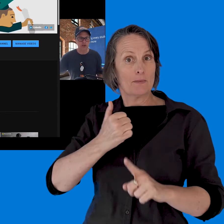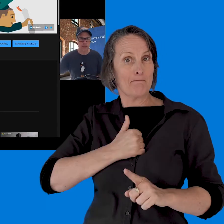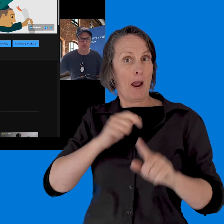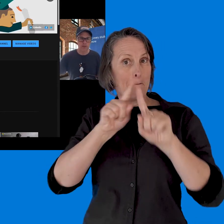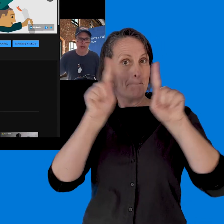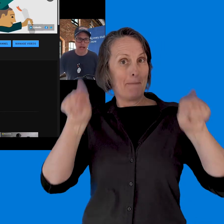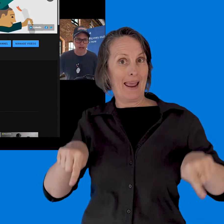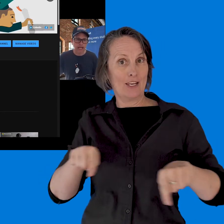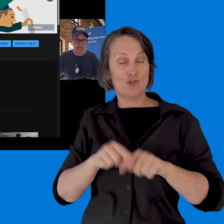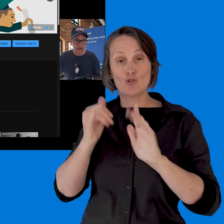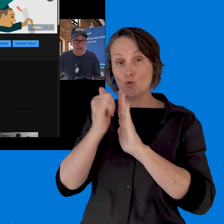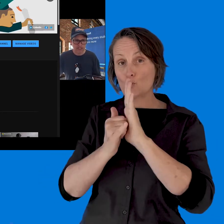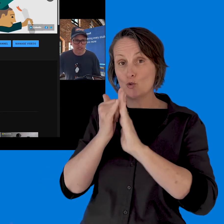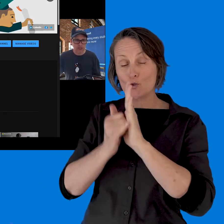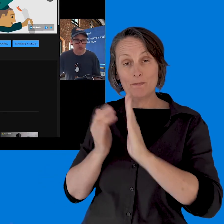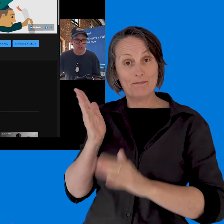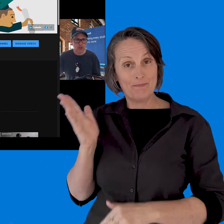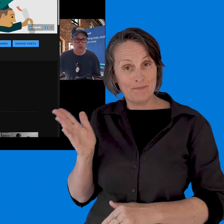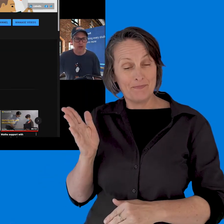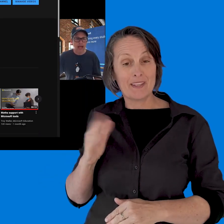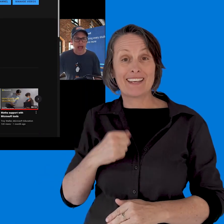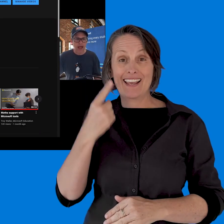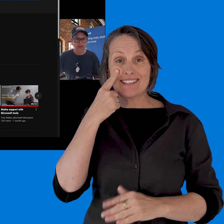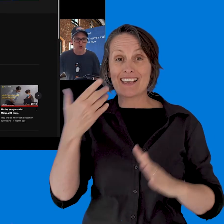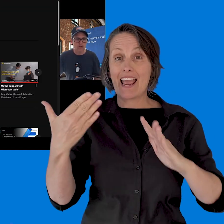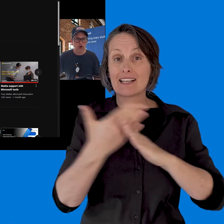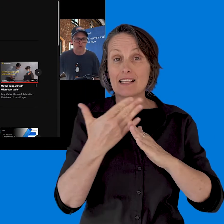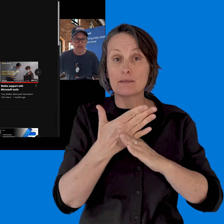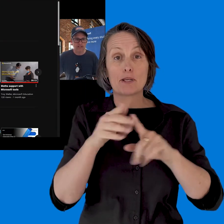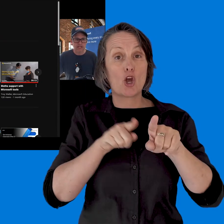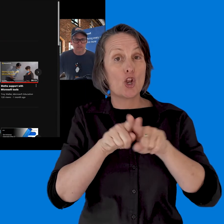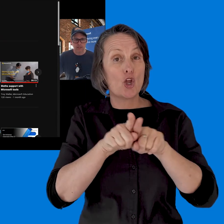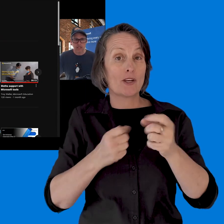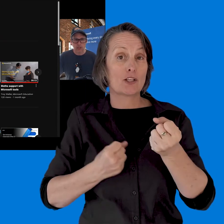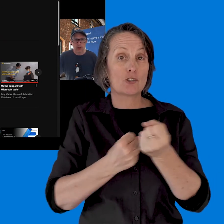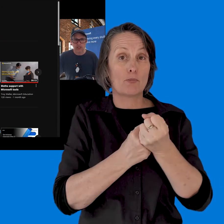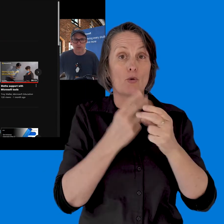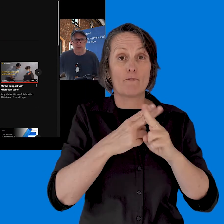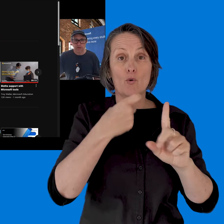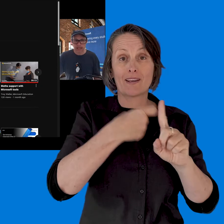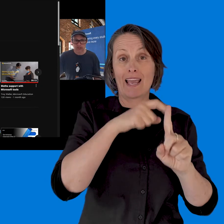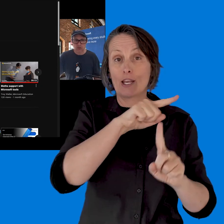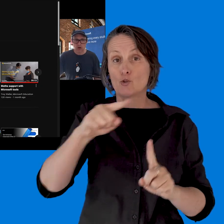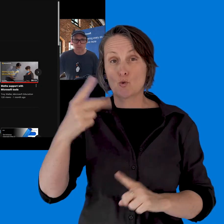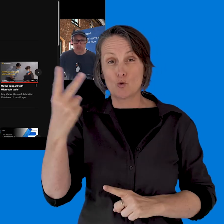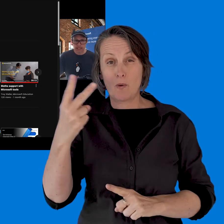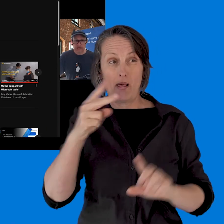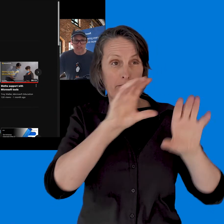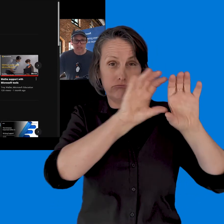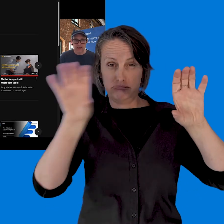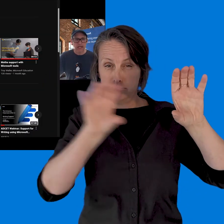so you come to my landing page here in YouTube and then you've got the accessibility and learning support for K-to-12 playlist here,